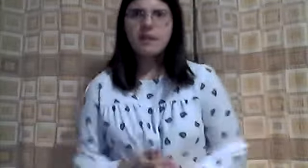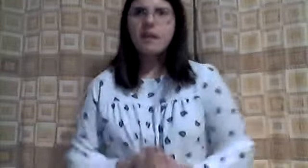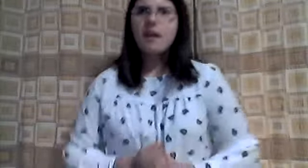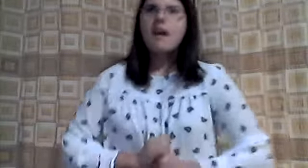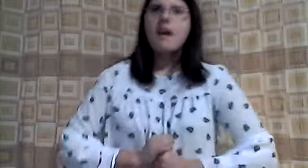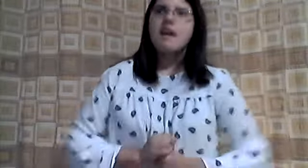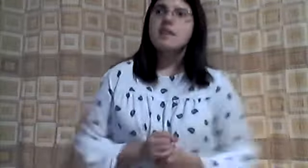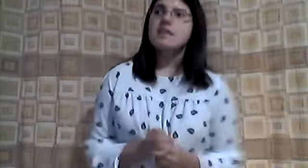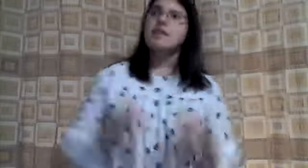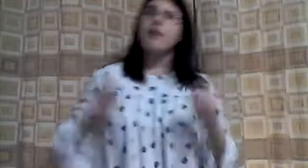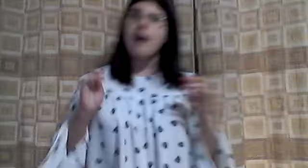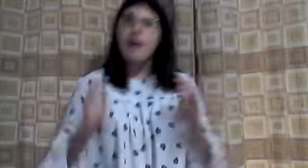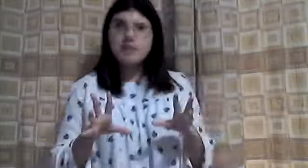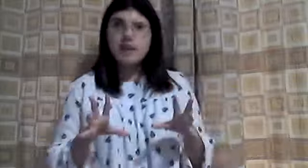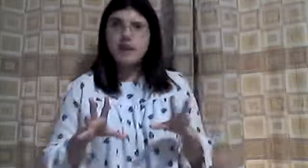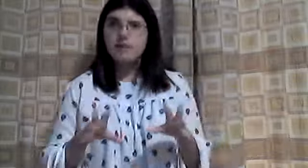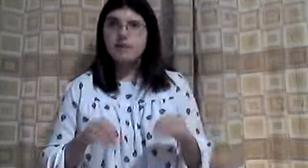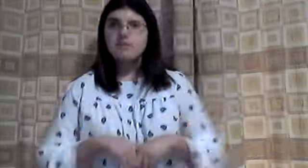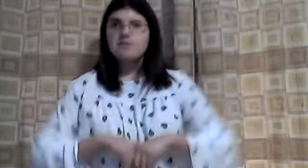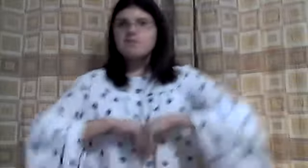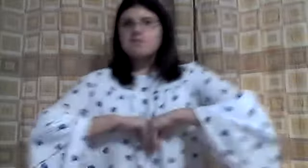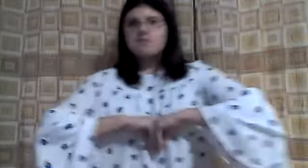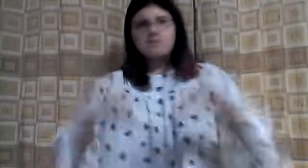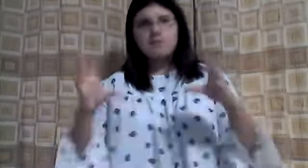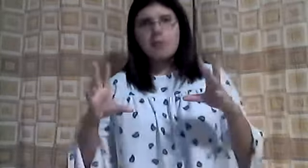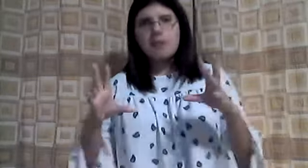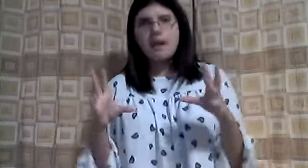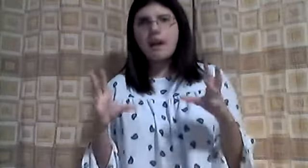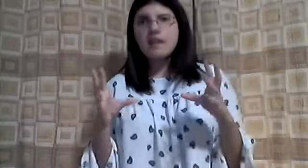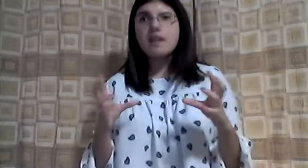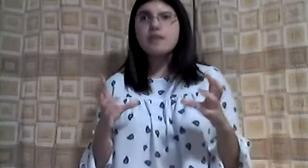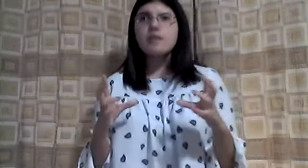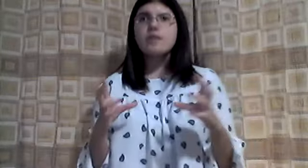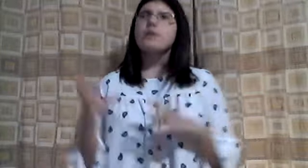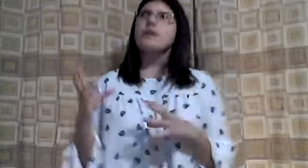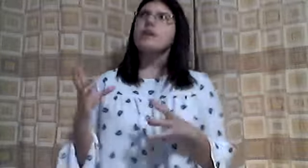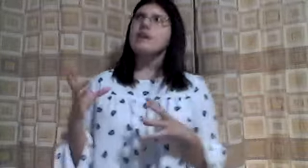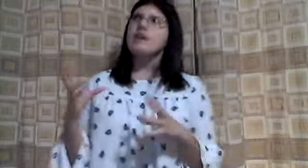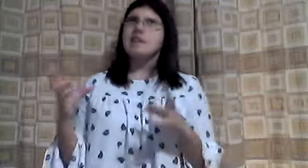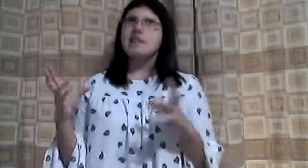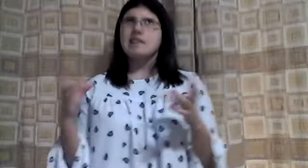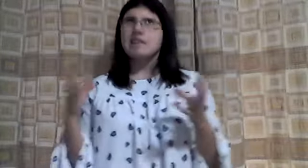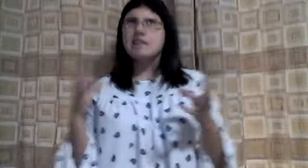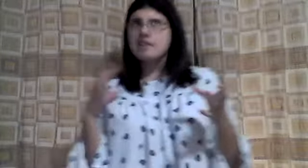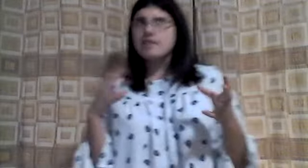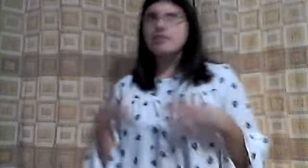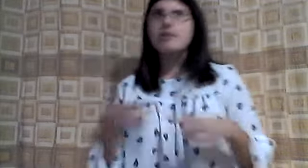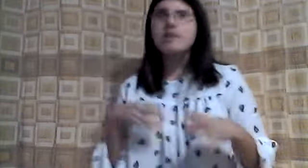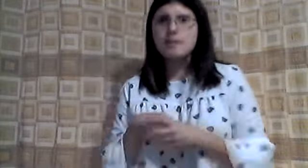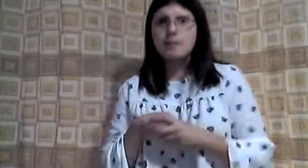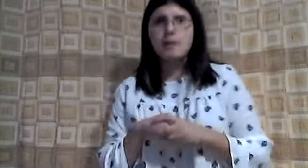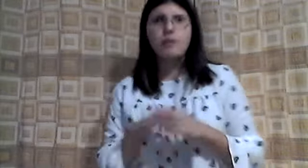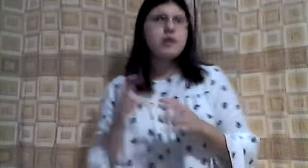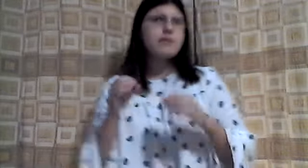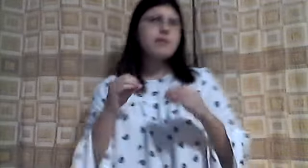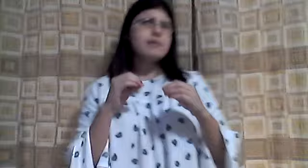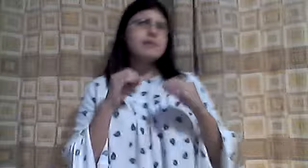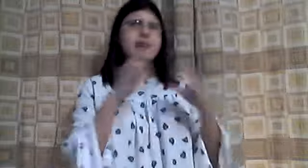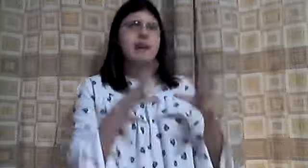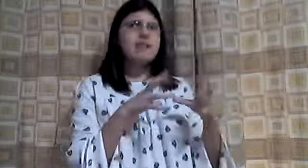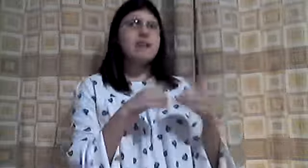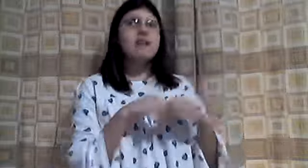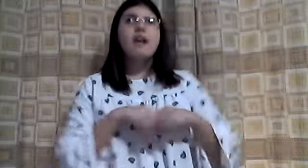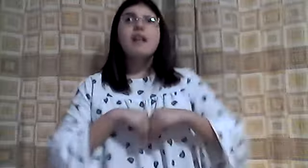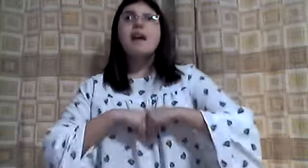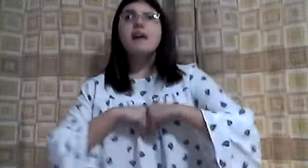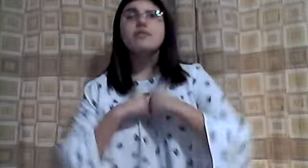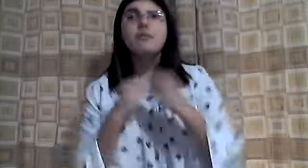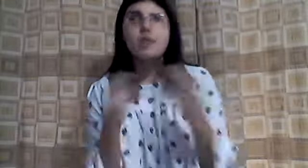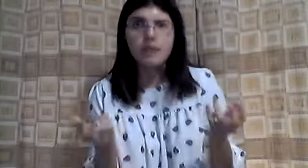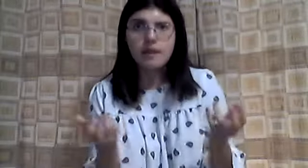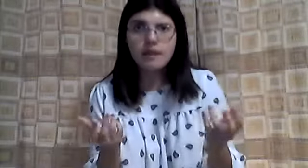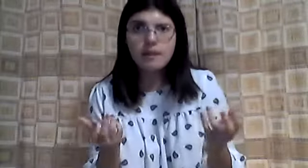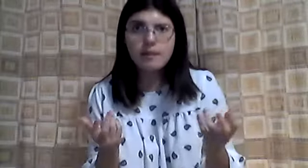After that happened, Jewish people who were not from that area where the execution happened ran away for their lives.(Hellenistic Jewish)